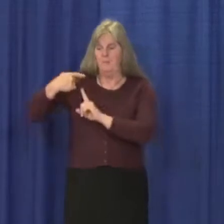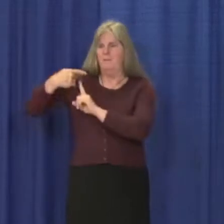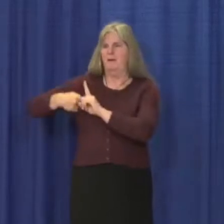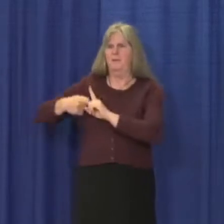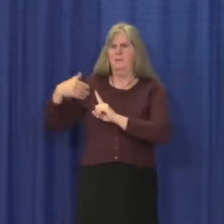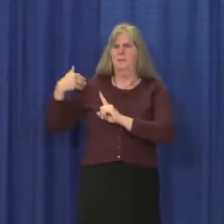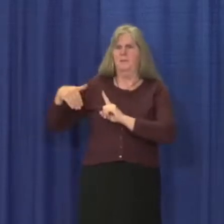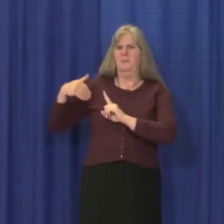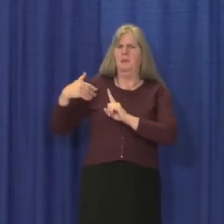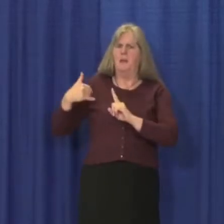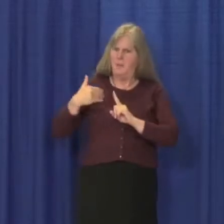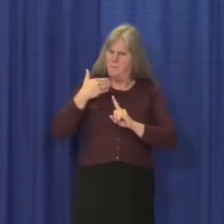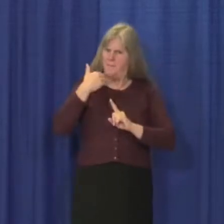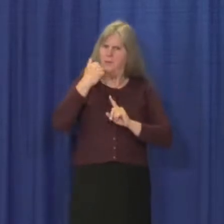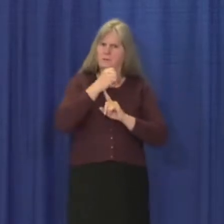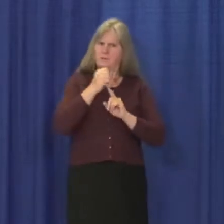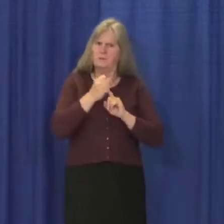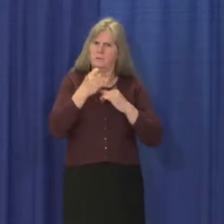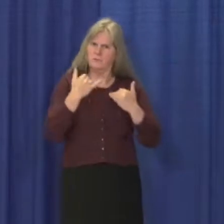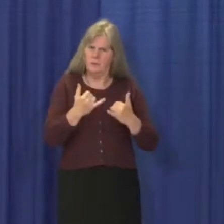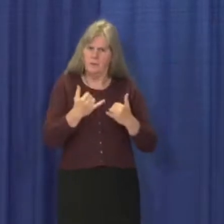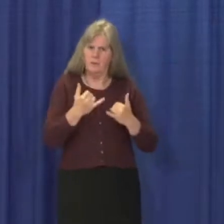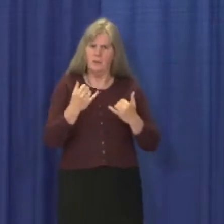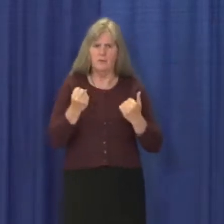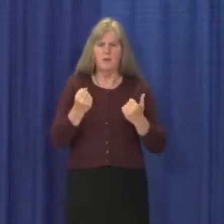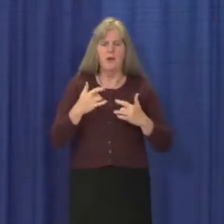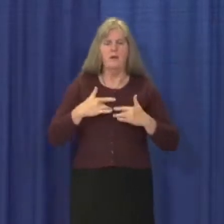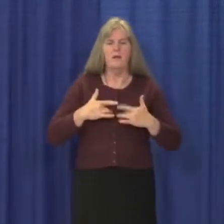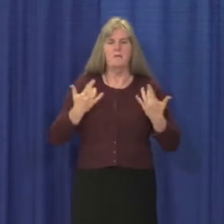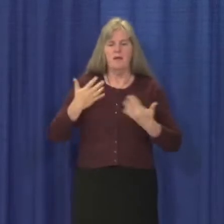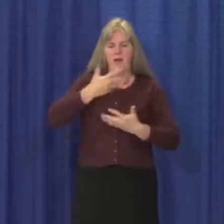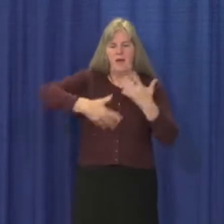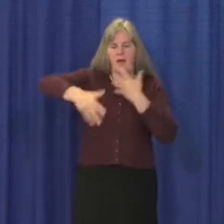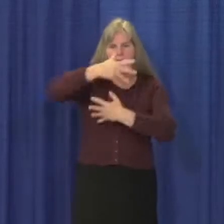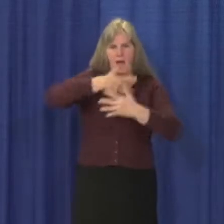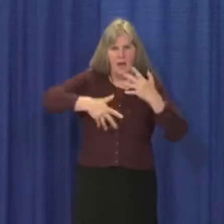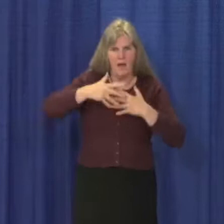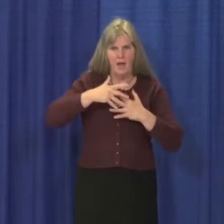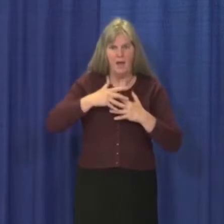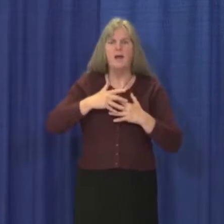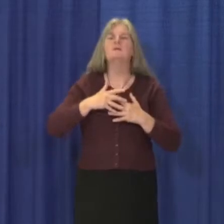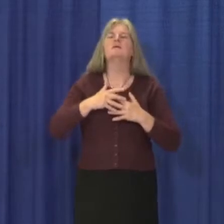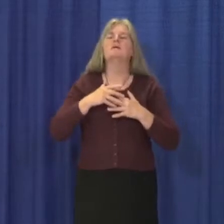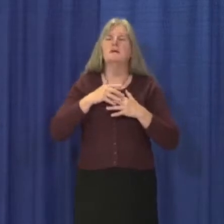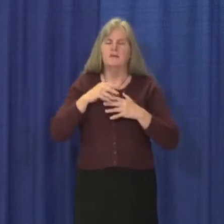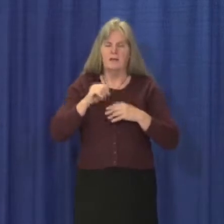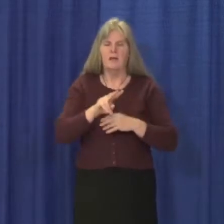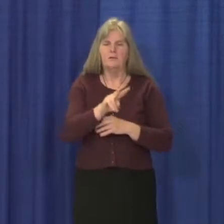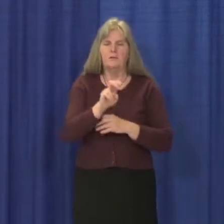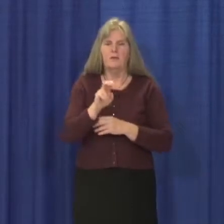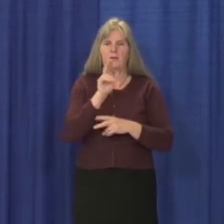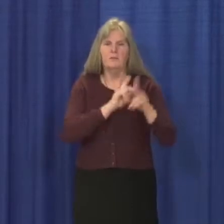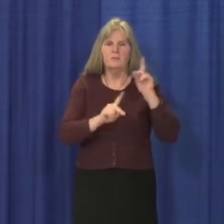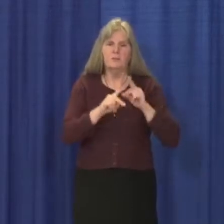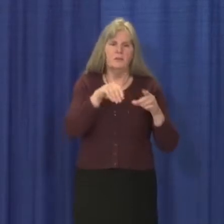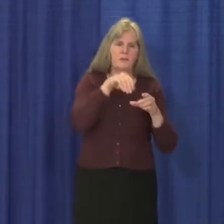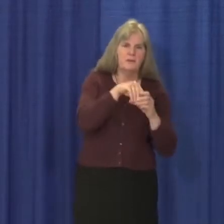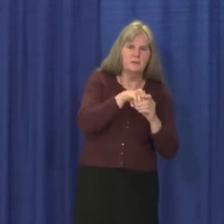position as a result, organize gathering sizes can return to 200 individuals inside and